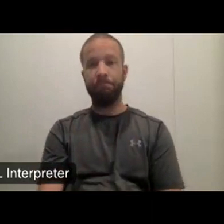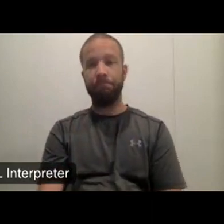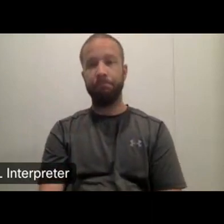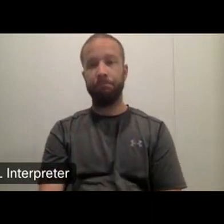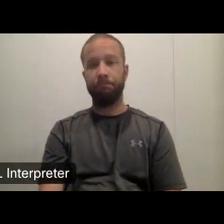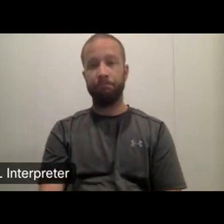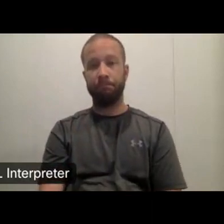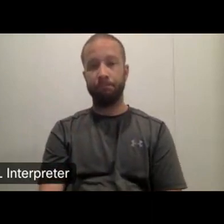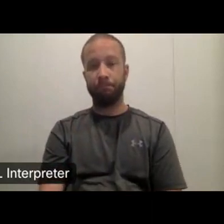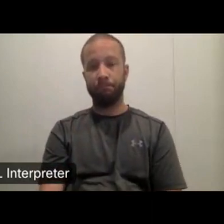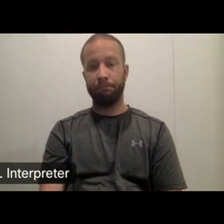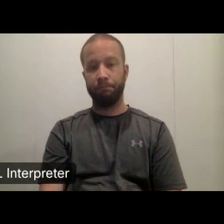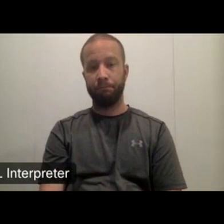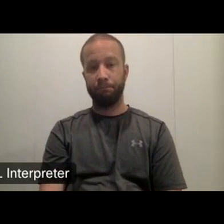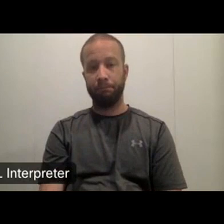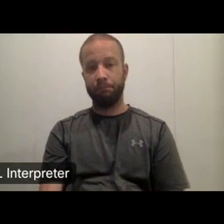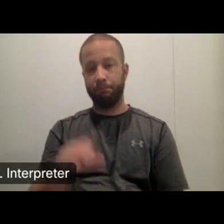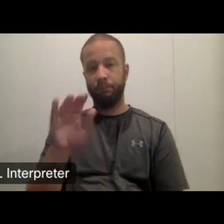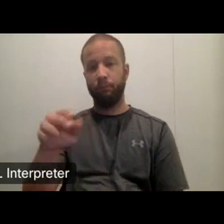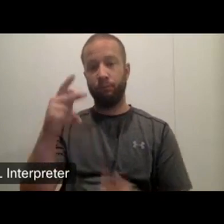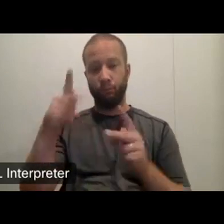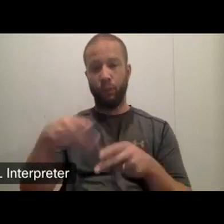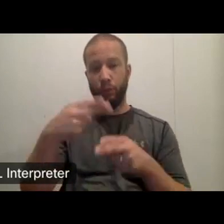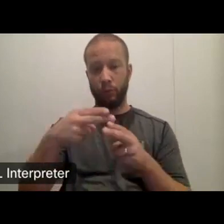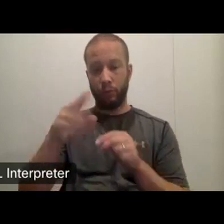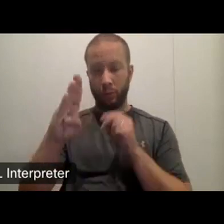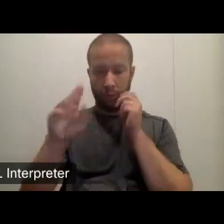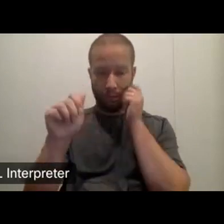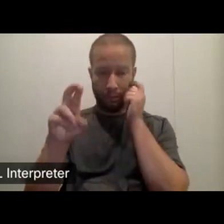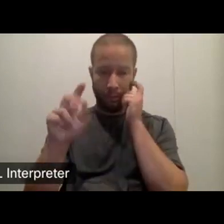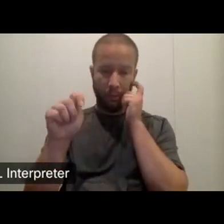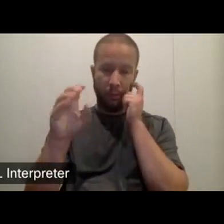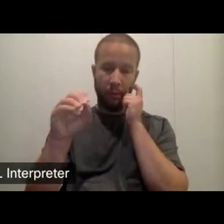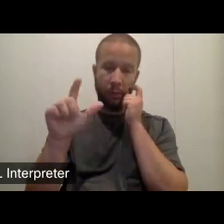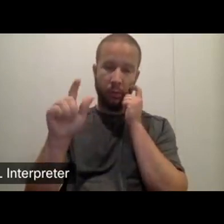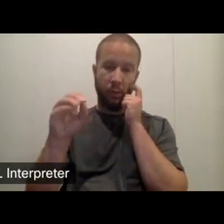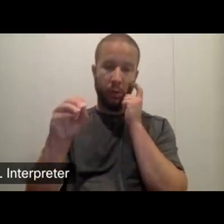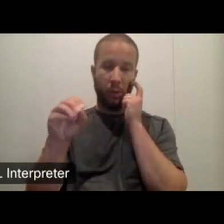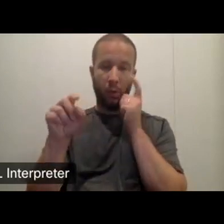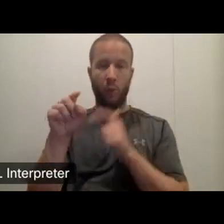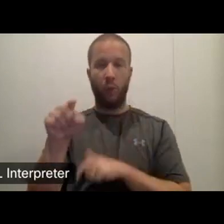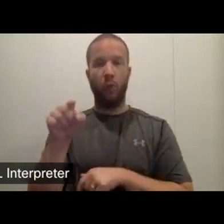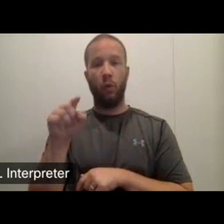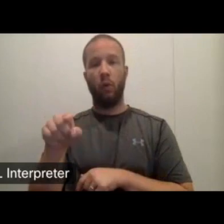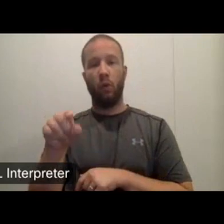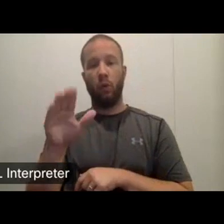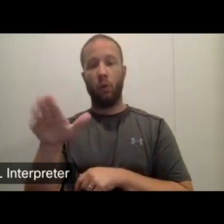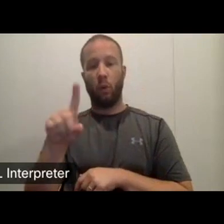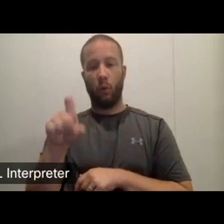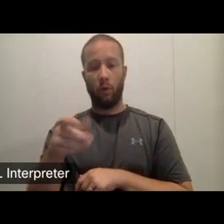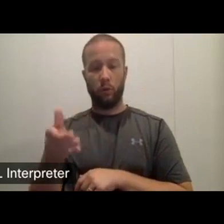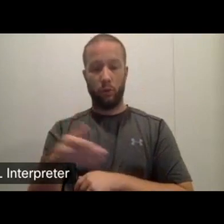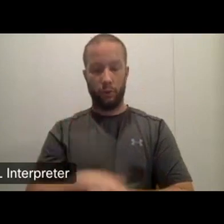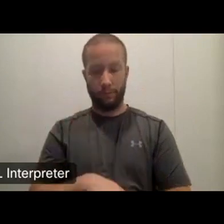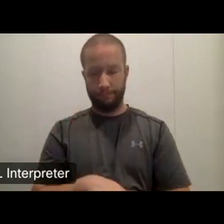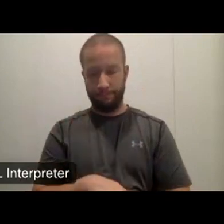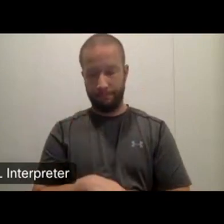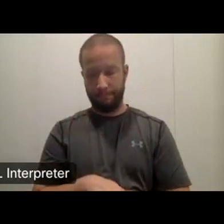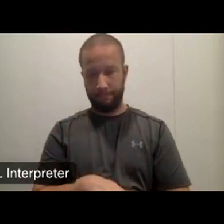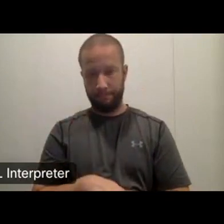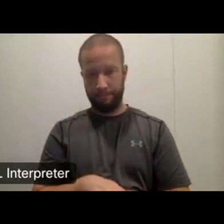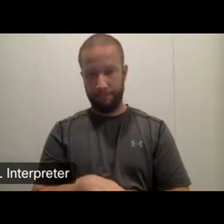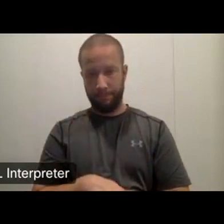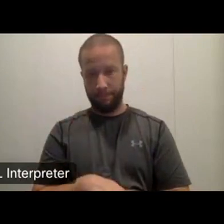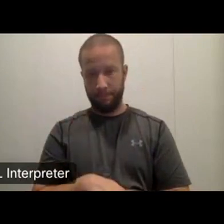a question confirmed Mr bartillo hi um back to um this is this is not a stop location